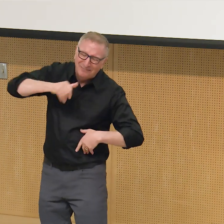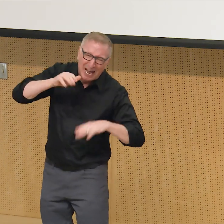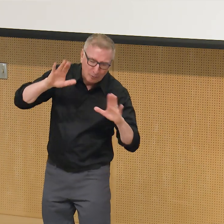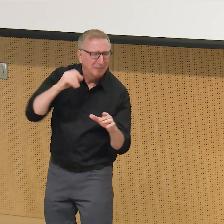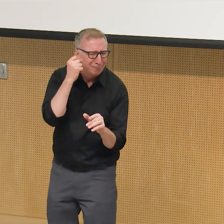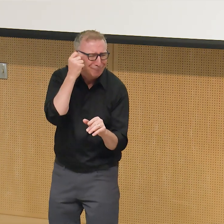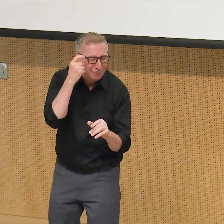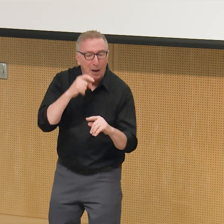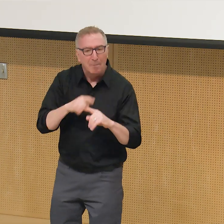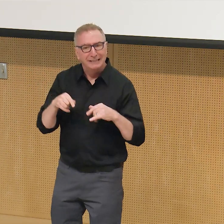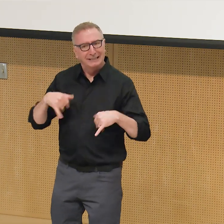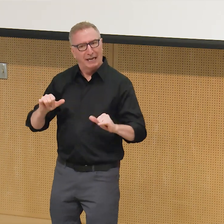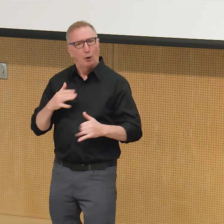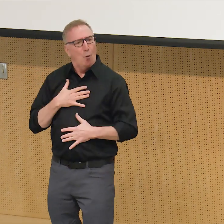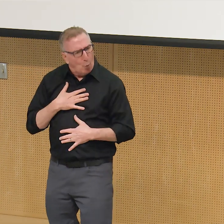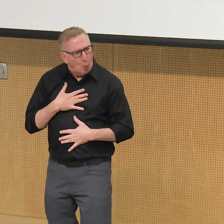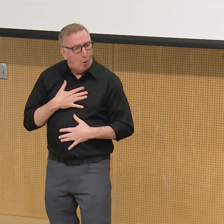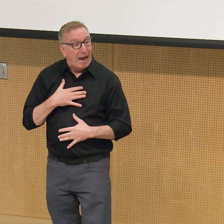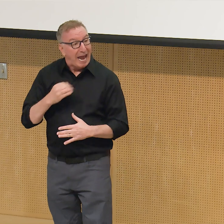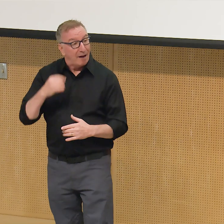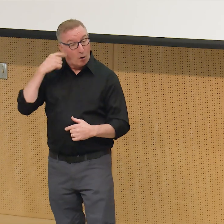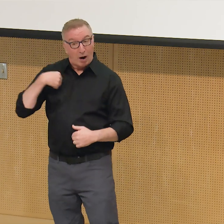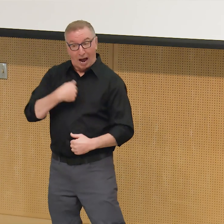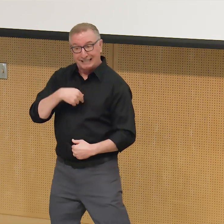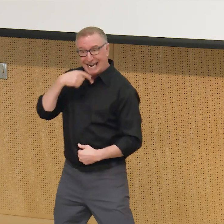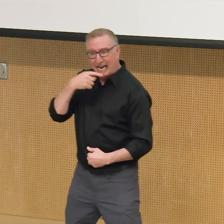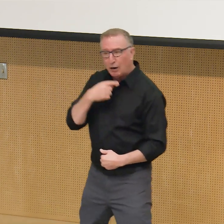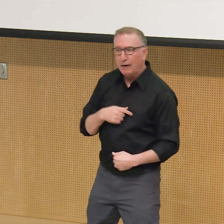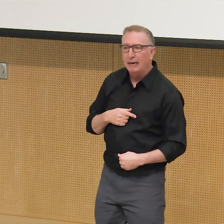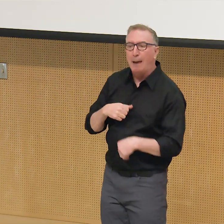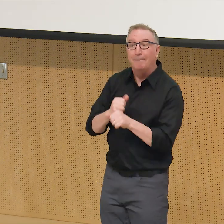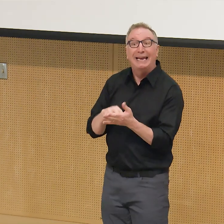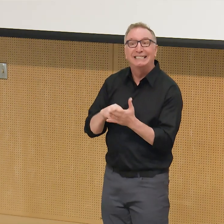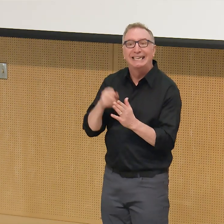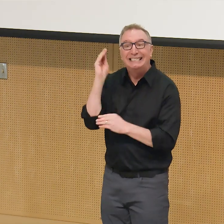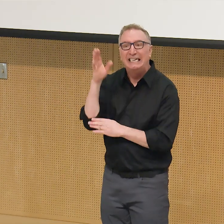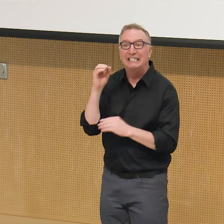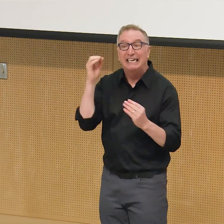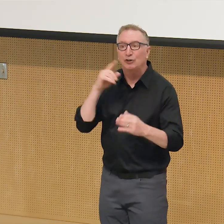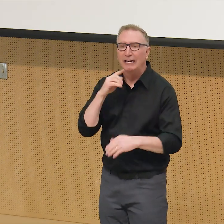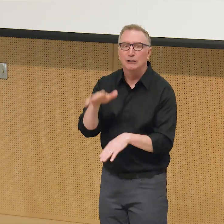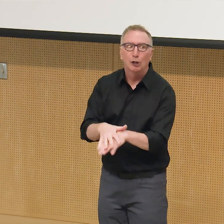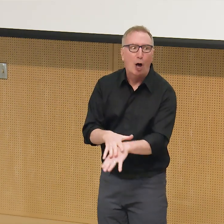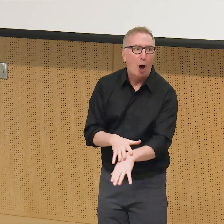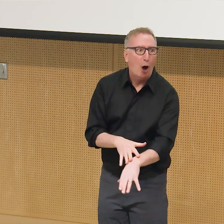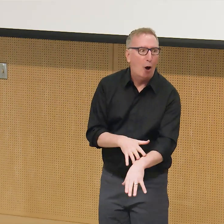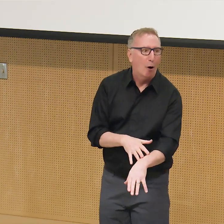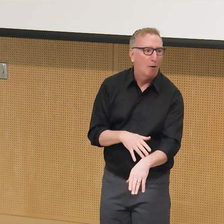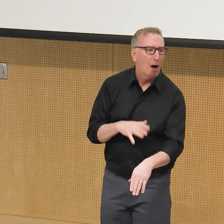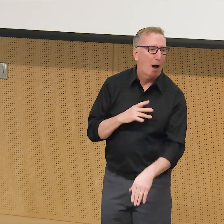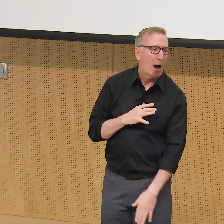I know there's some politics around using both languages at the same time, but as a hearing person, the teacher had to